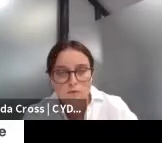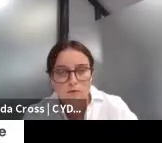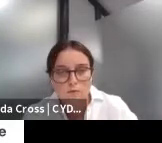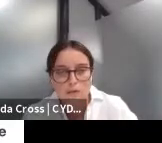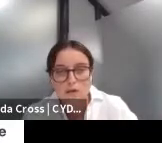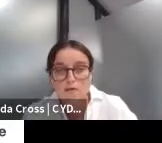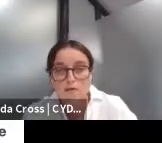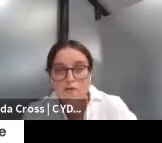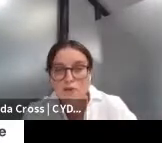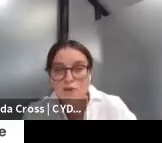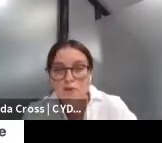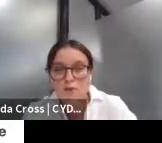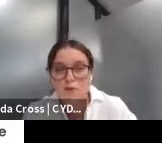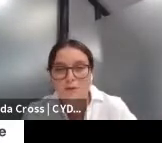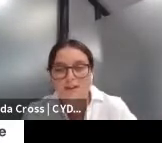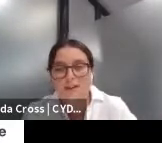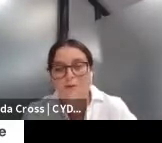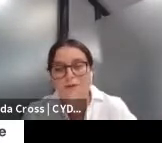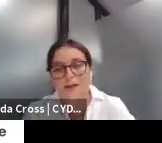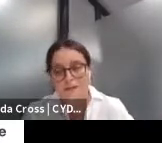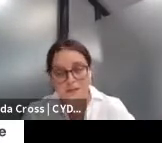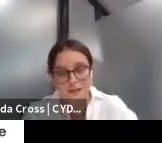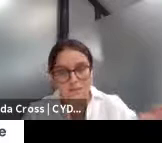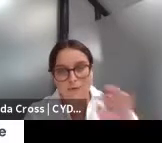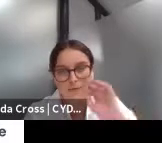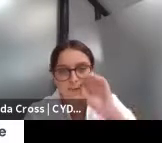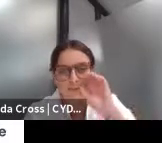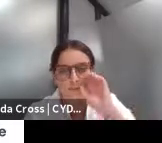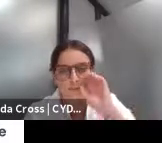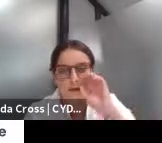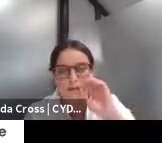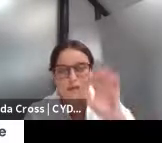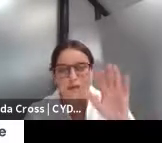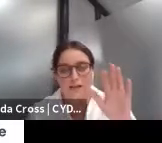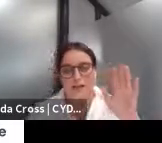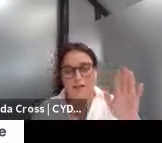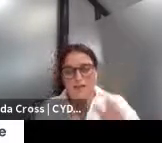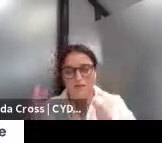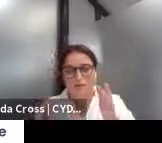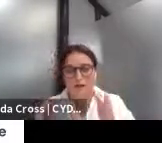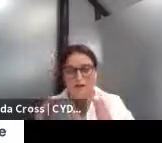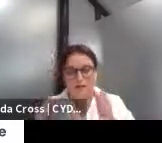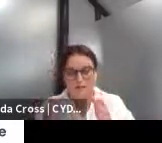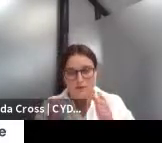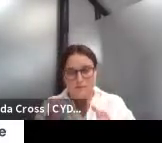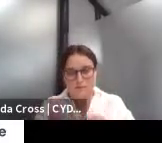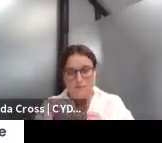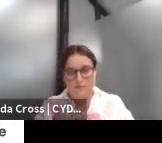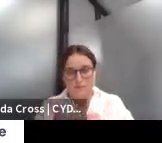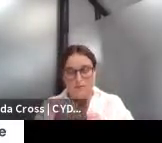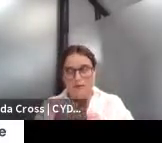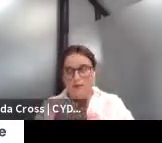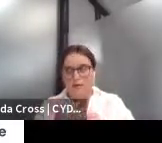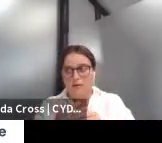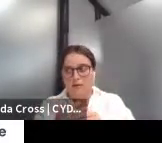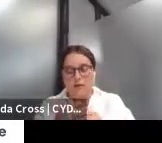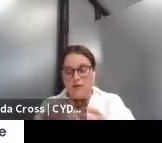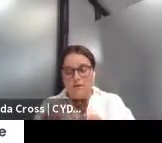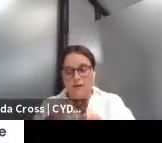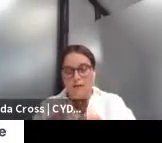fixed funds but it is running low, you can use your flexible funds to then top that up. I will flag too we